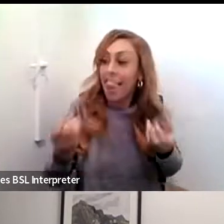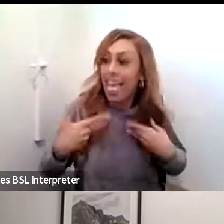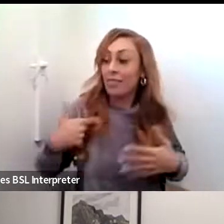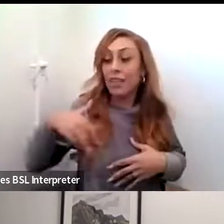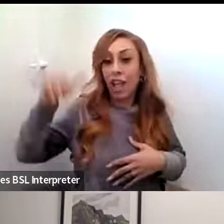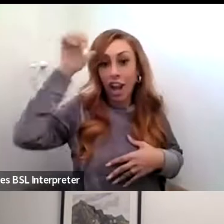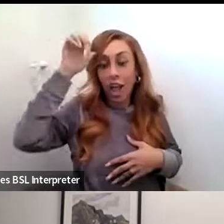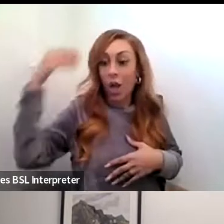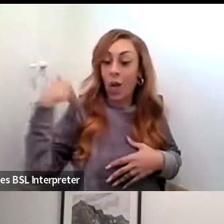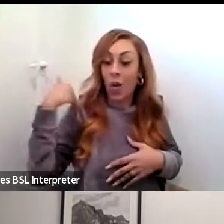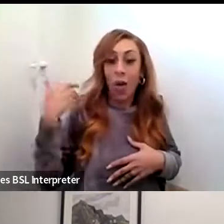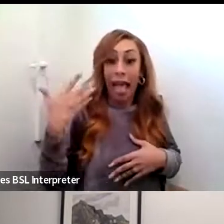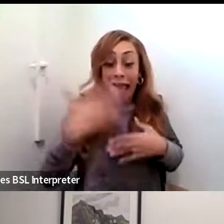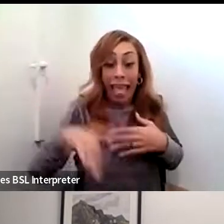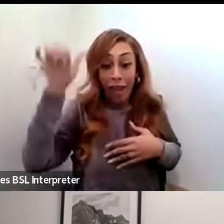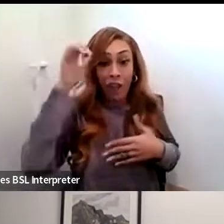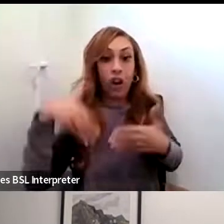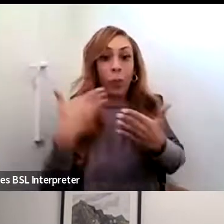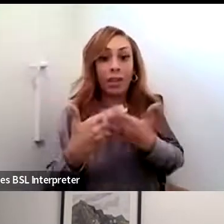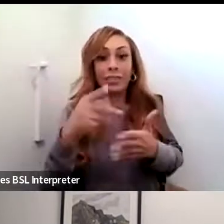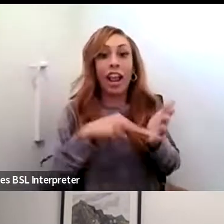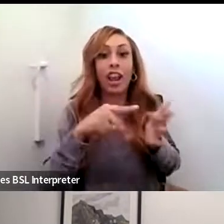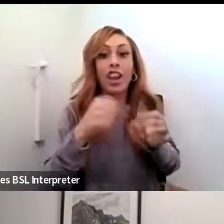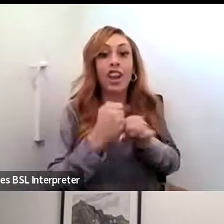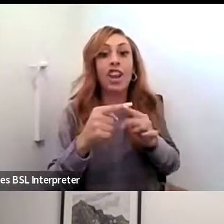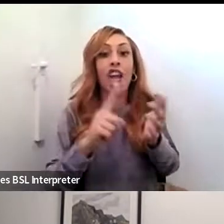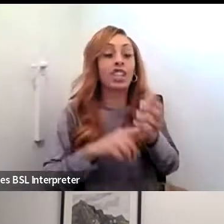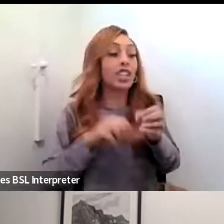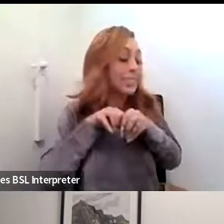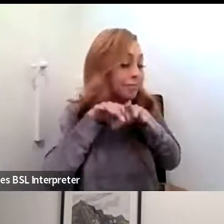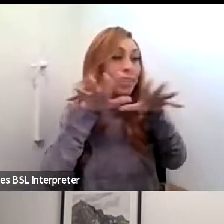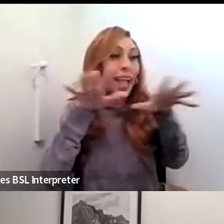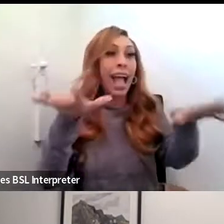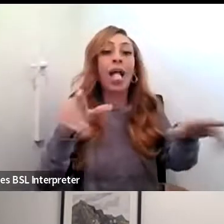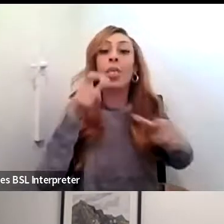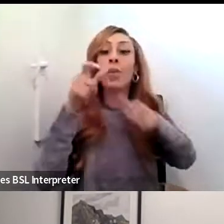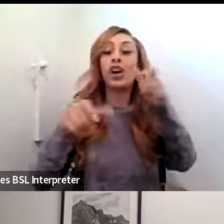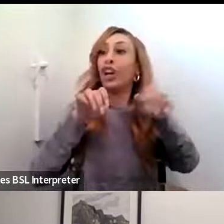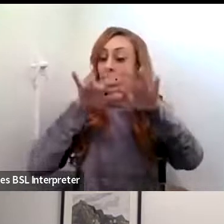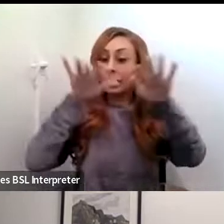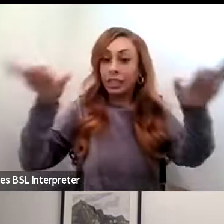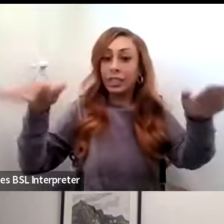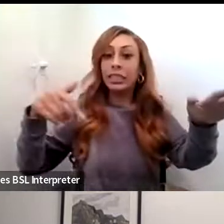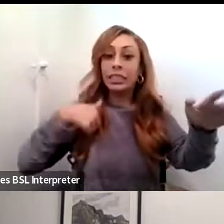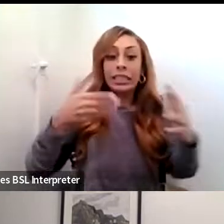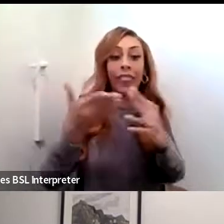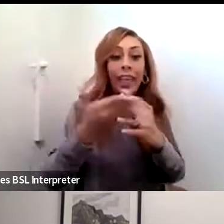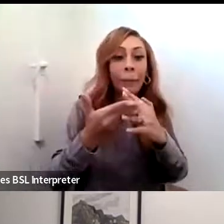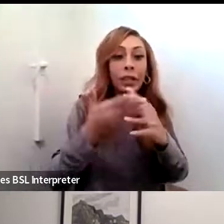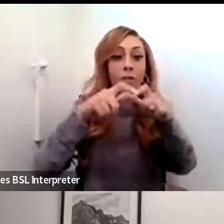because I didn't know until Nigel got in touch with me, so I've just got to get get it out there as much as possible, I want to be that in between Nigel and Louise,